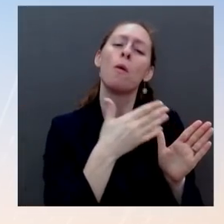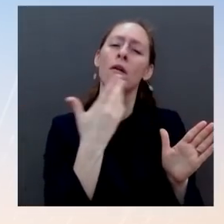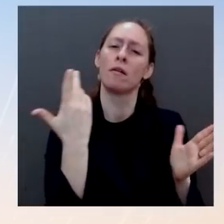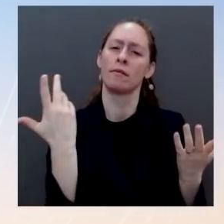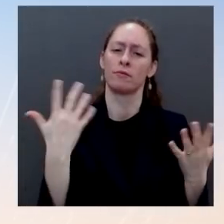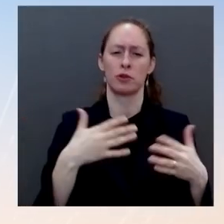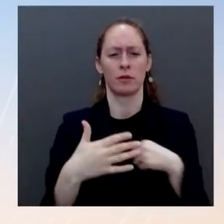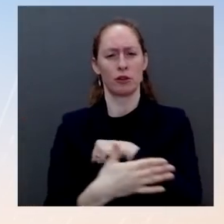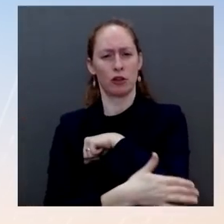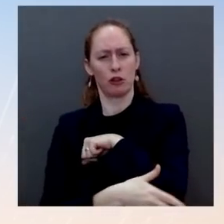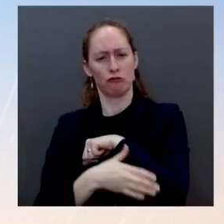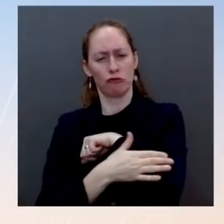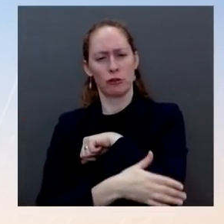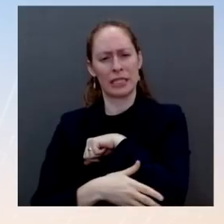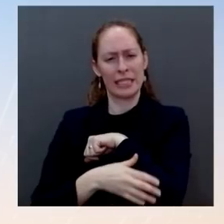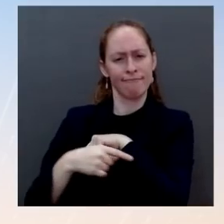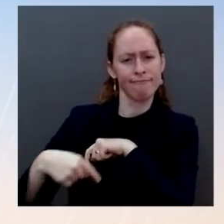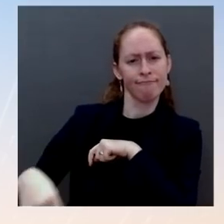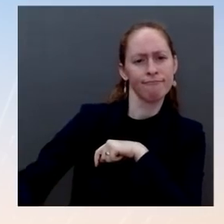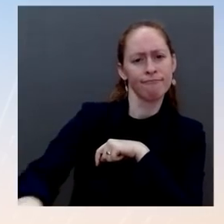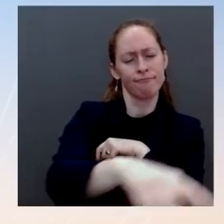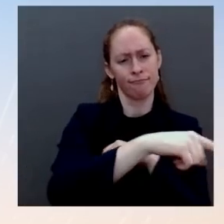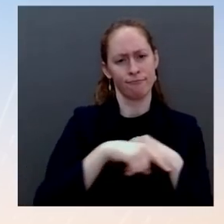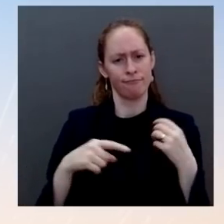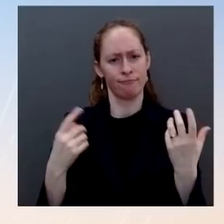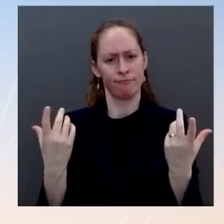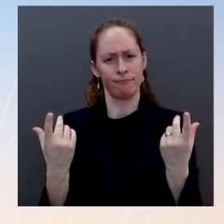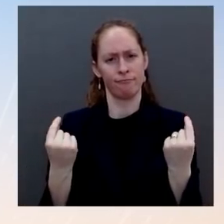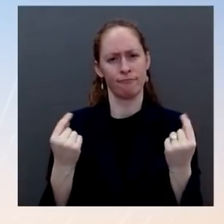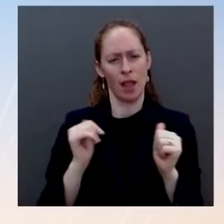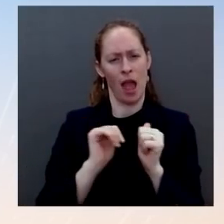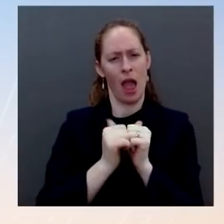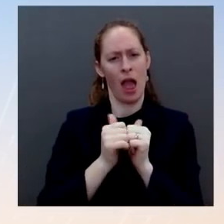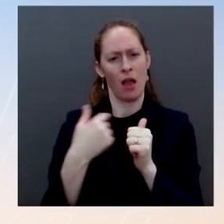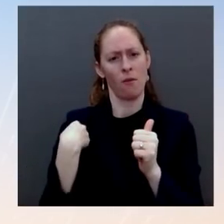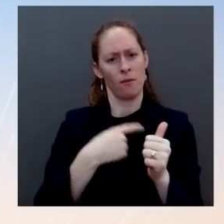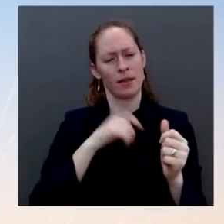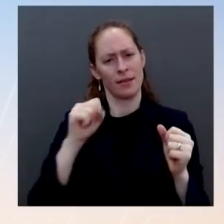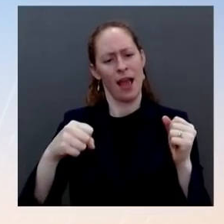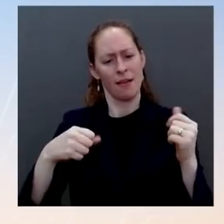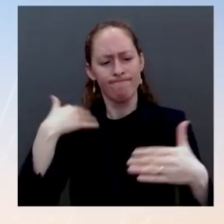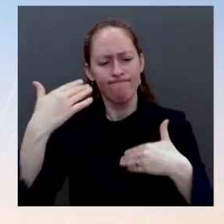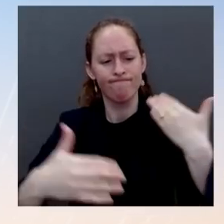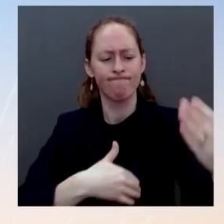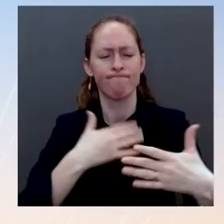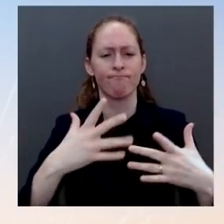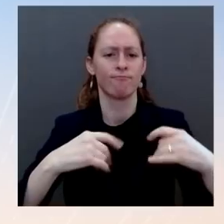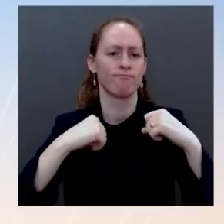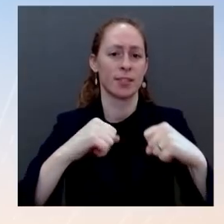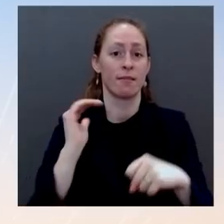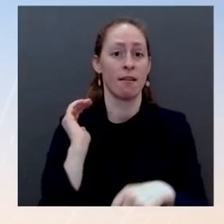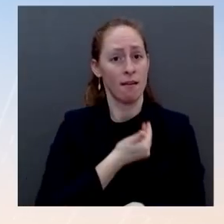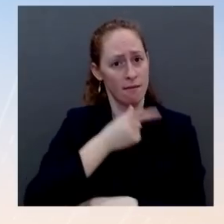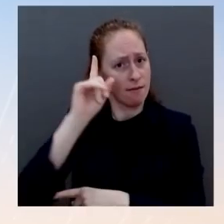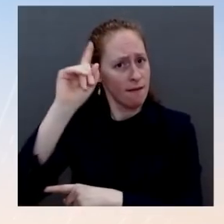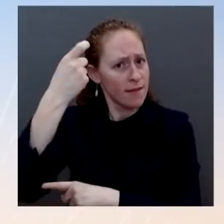The Press: And on the point of the former president, he did respond to President Biden's speech and he called it, quote, "political theater."